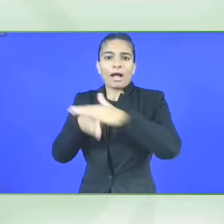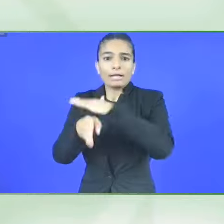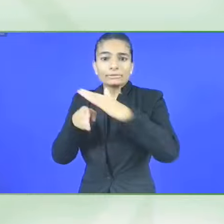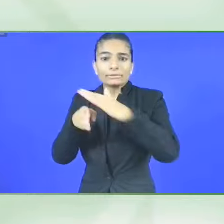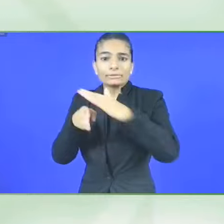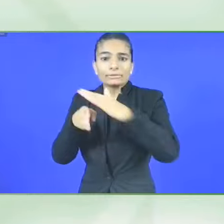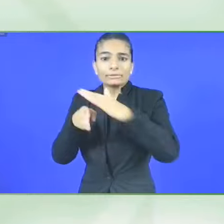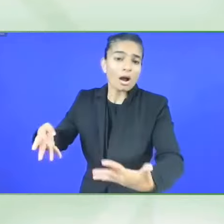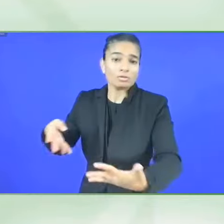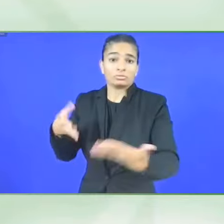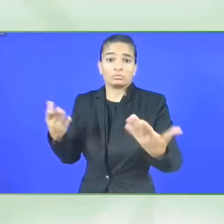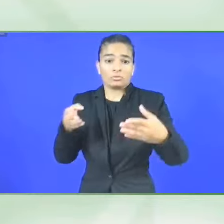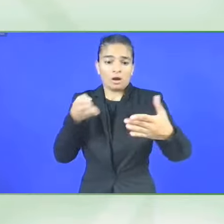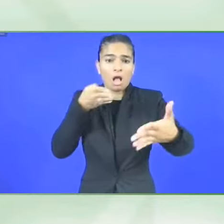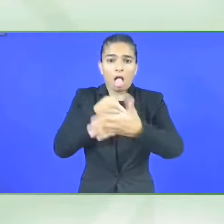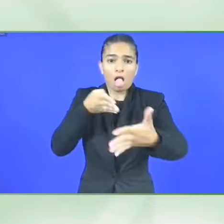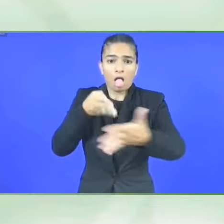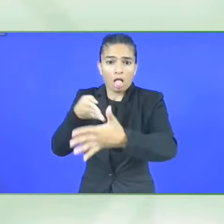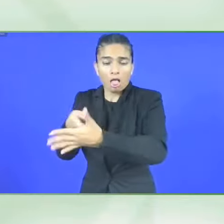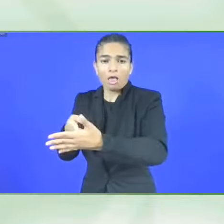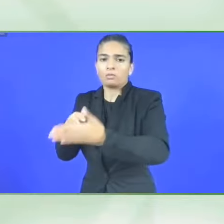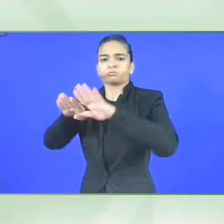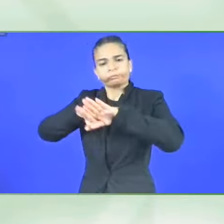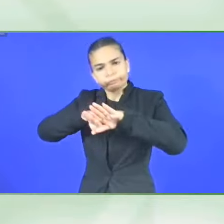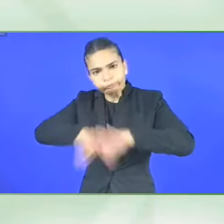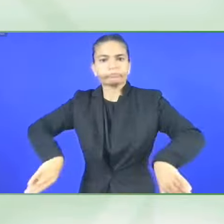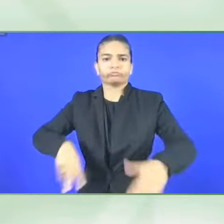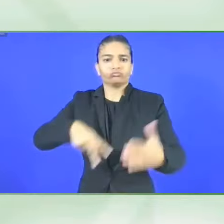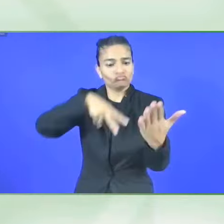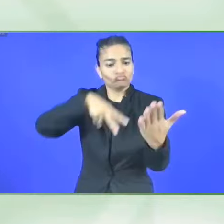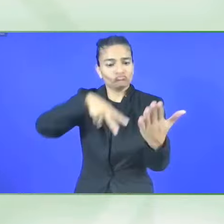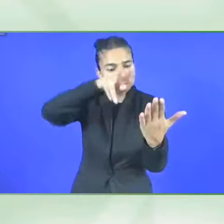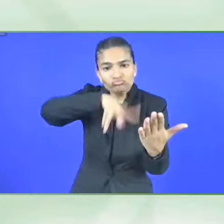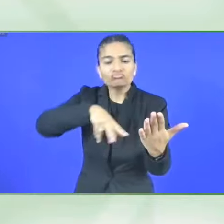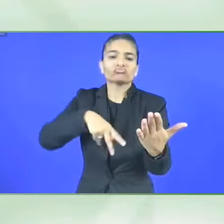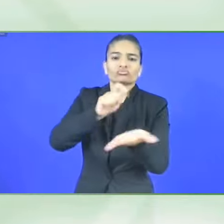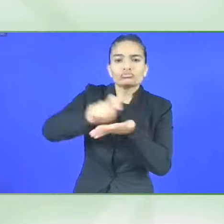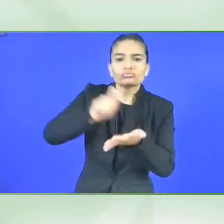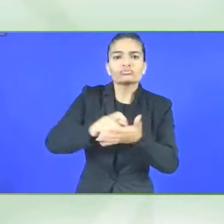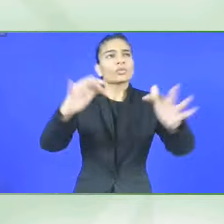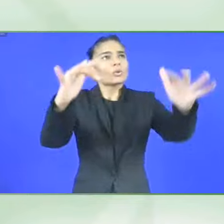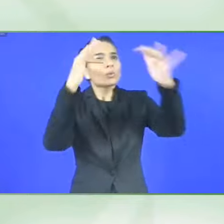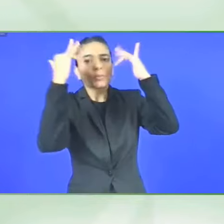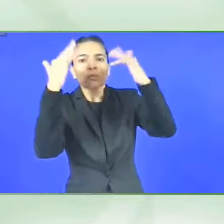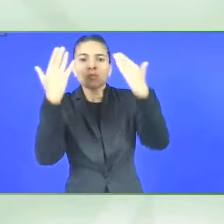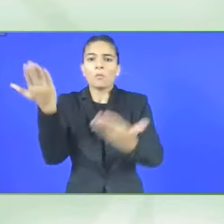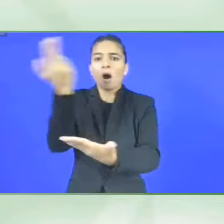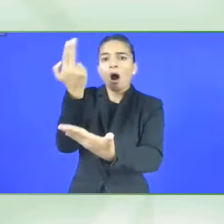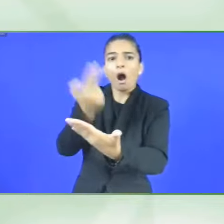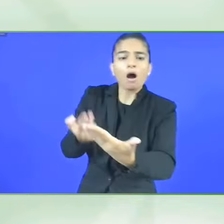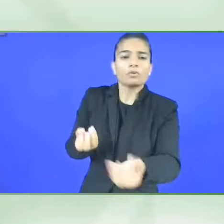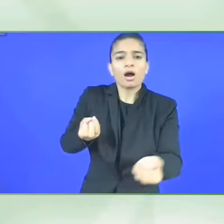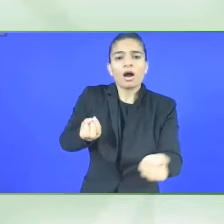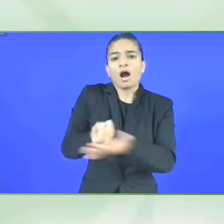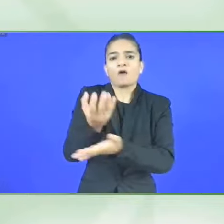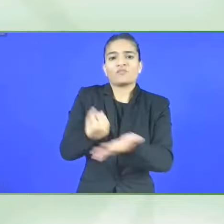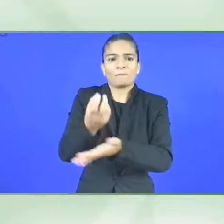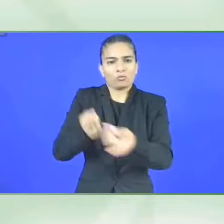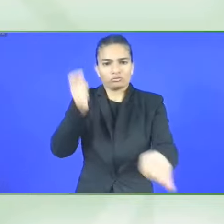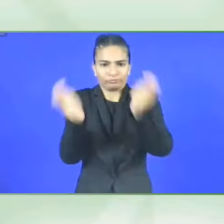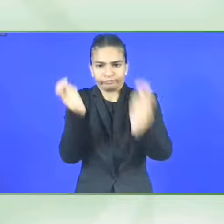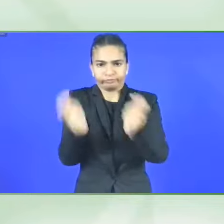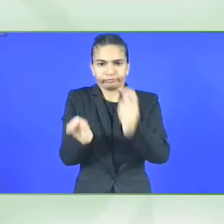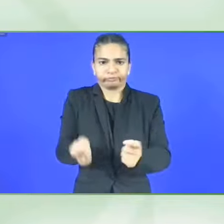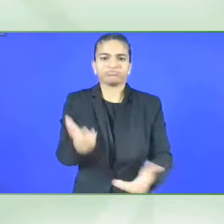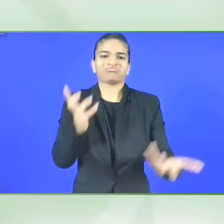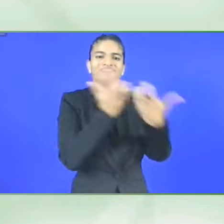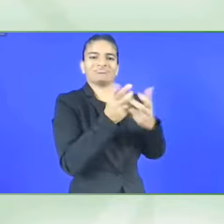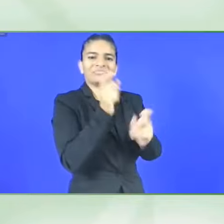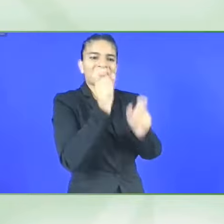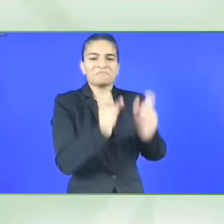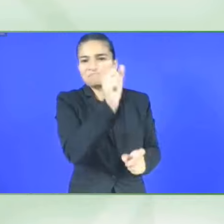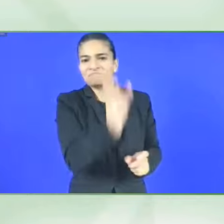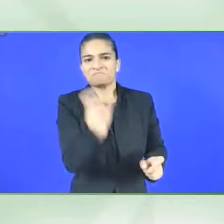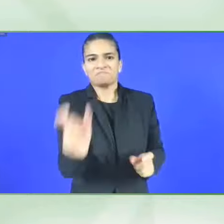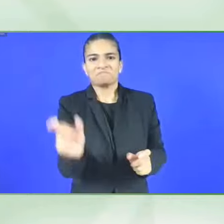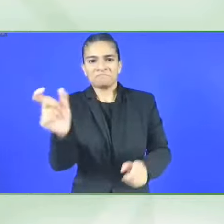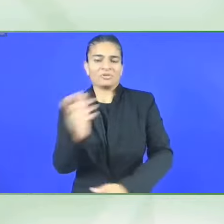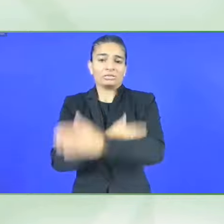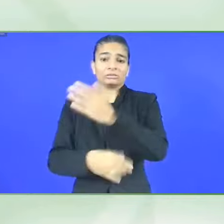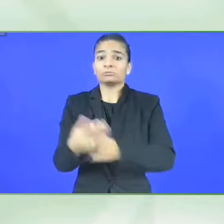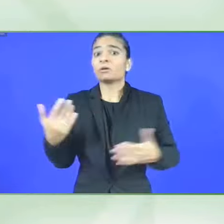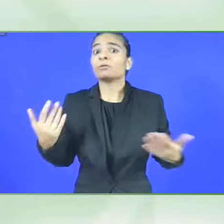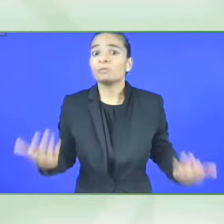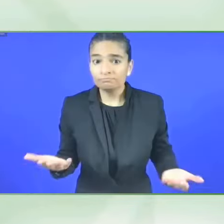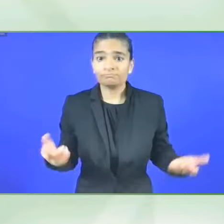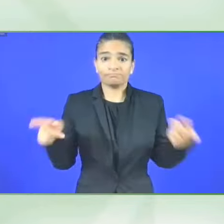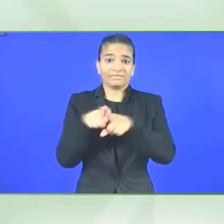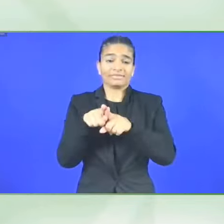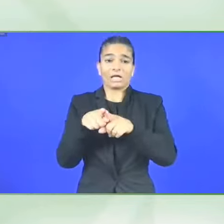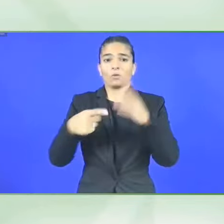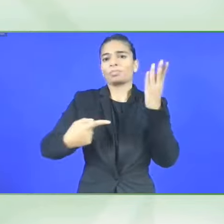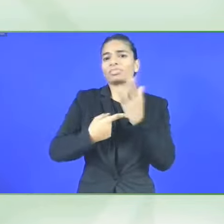the rights of persons with disabilities, particularly in the field of cultural participation.